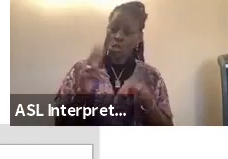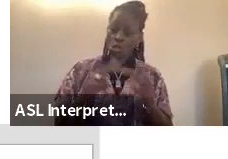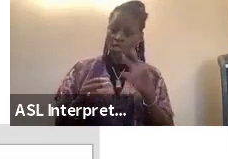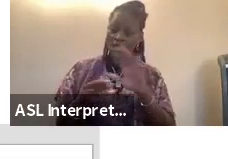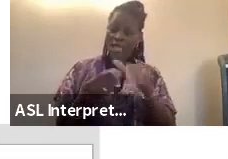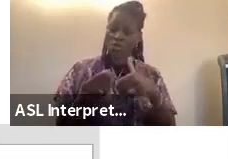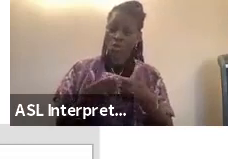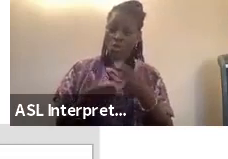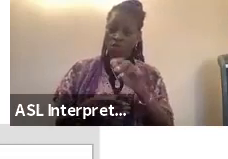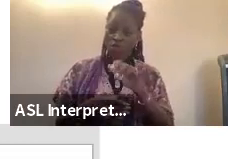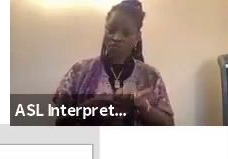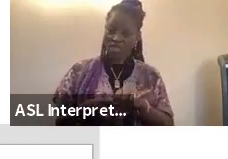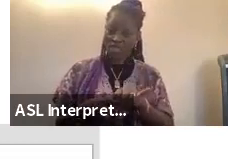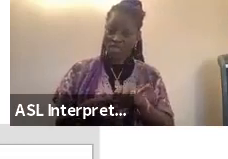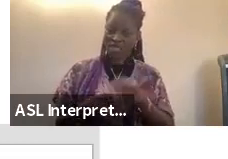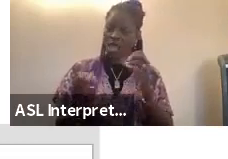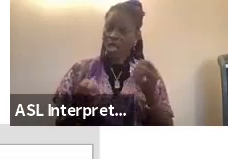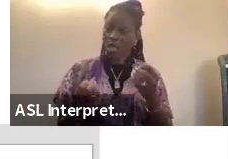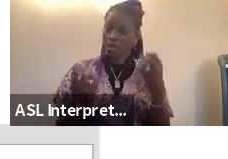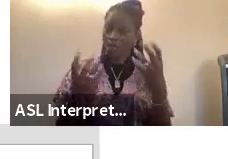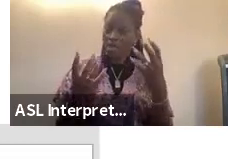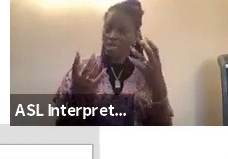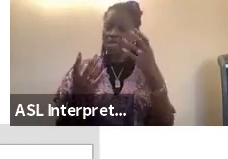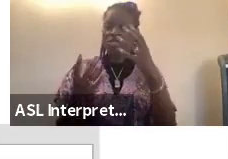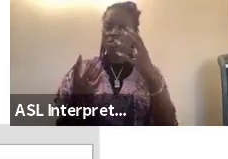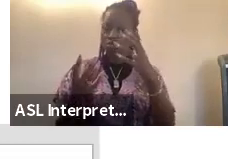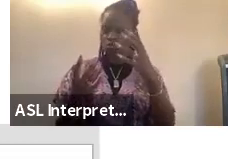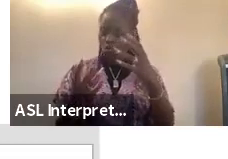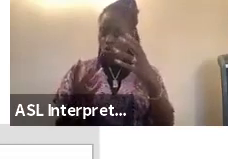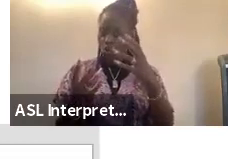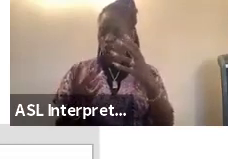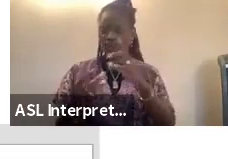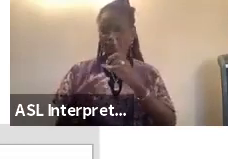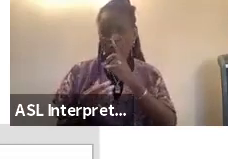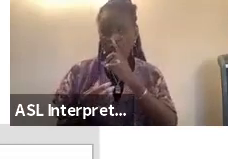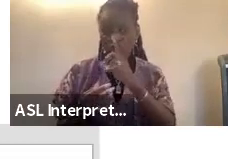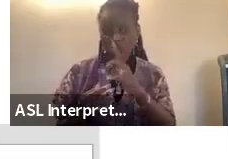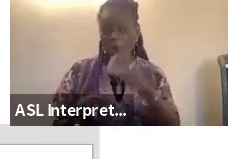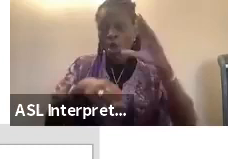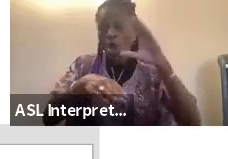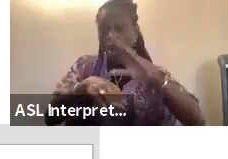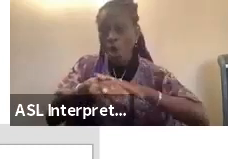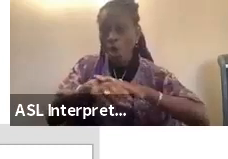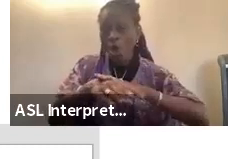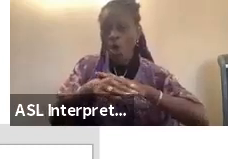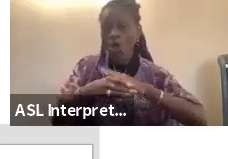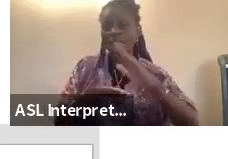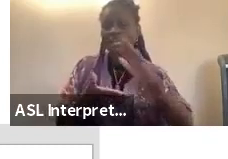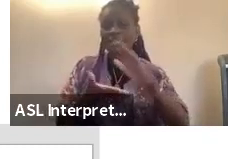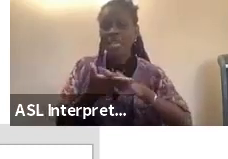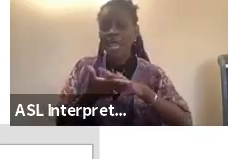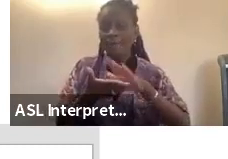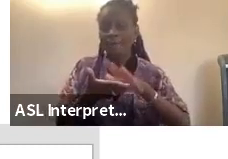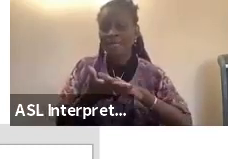were definitively determined to be due to on campus transmission? So person to person contact